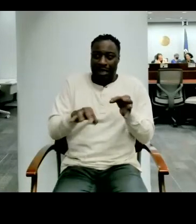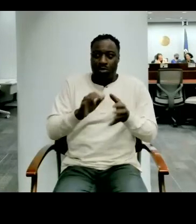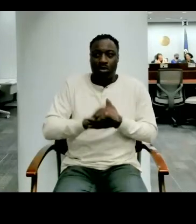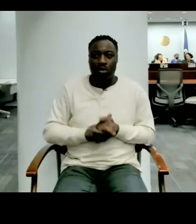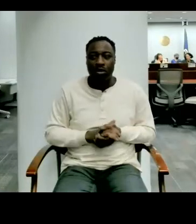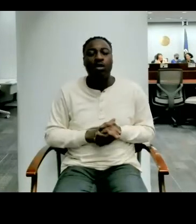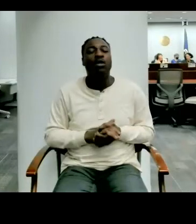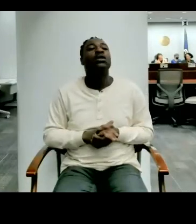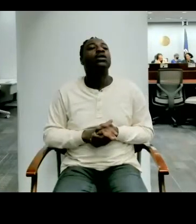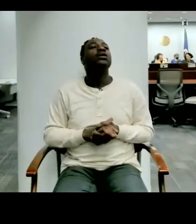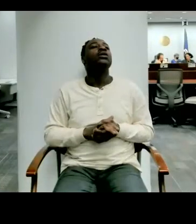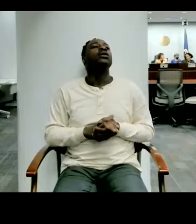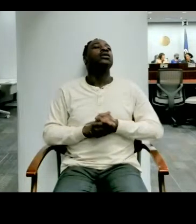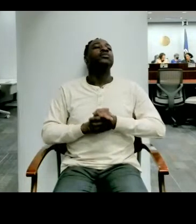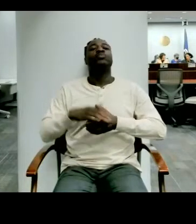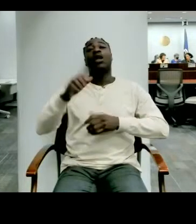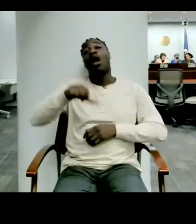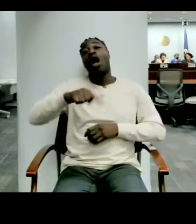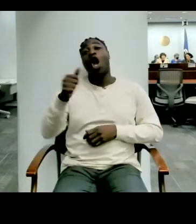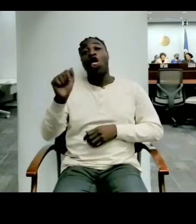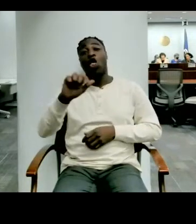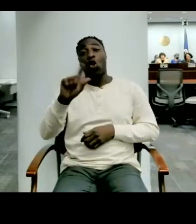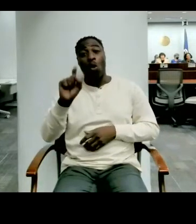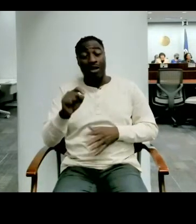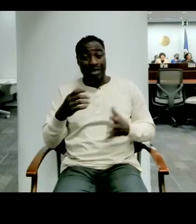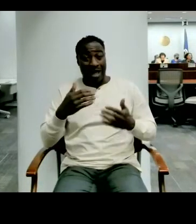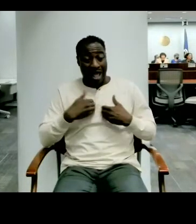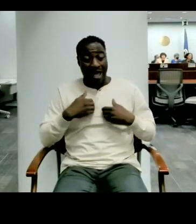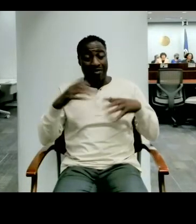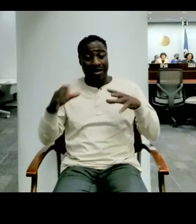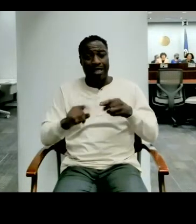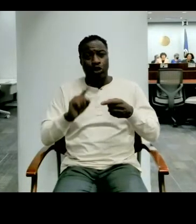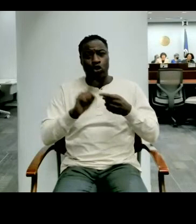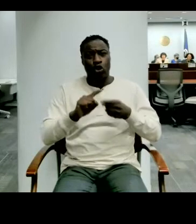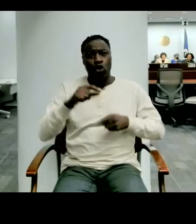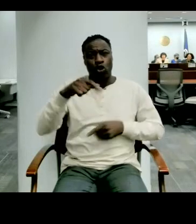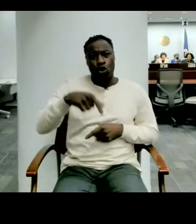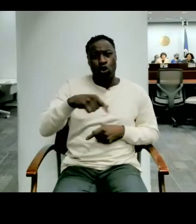That goes to another question I had, you know, in addition to our Q and A the